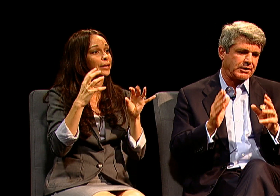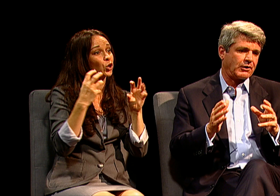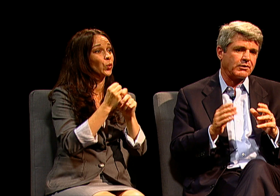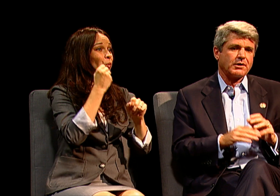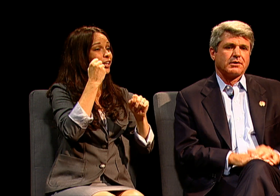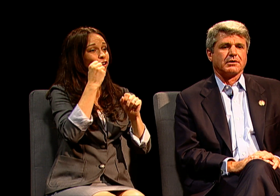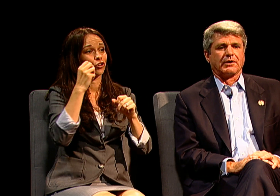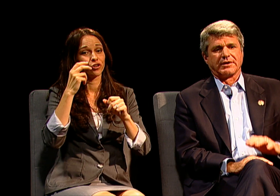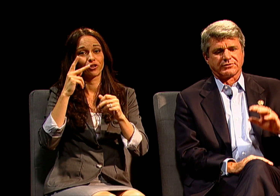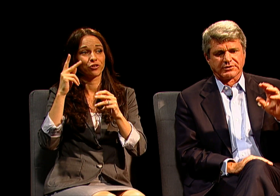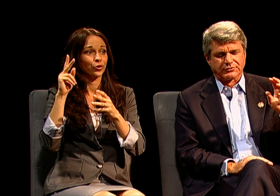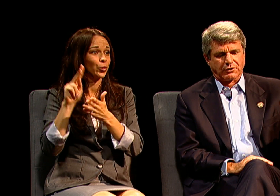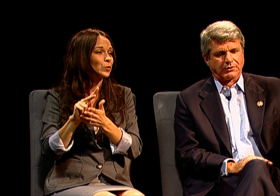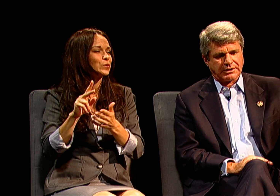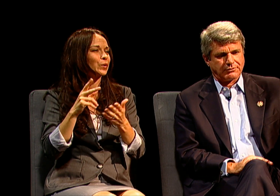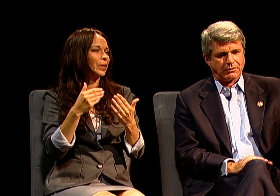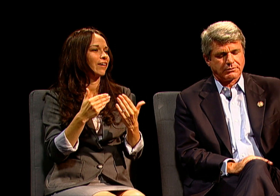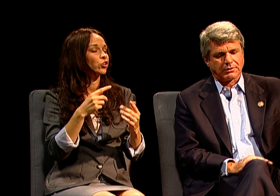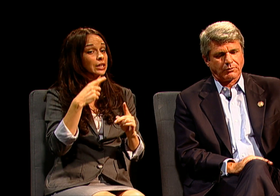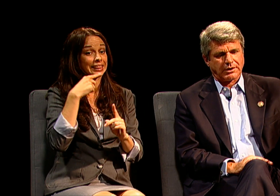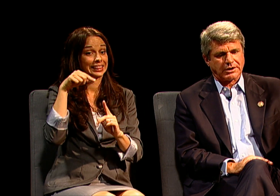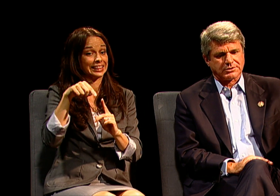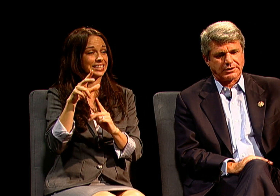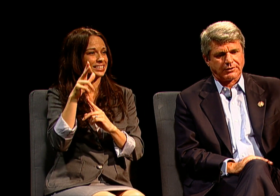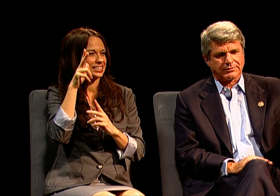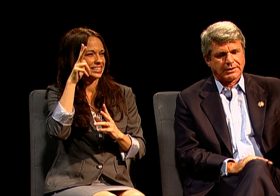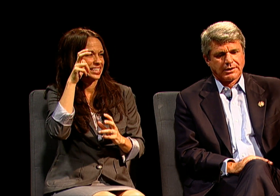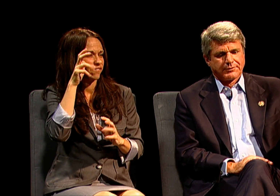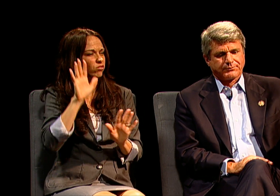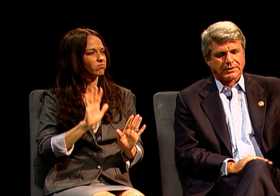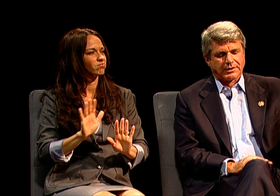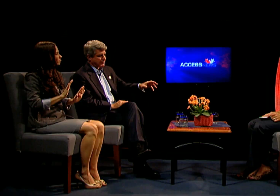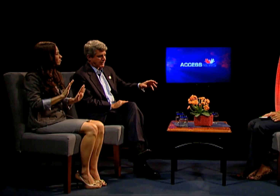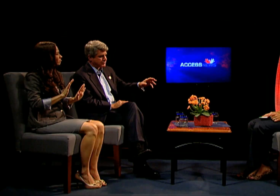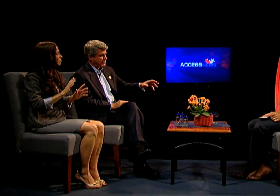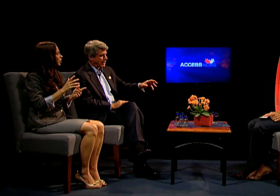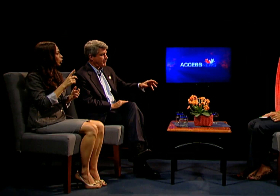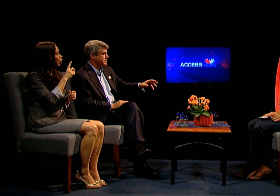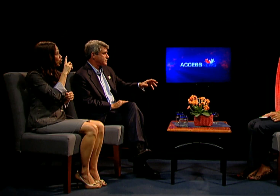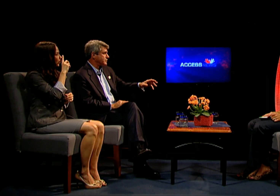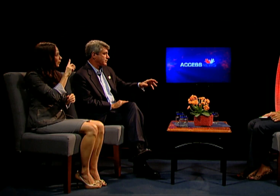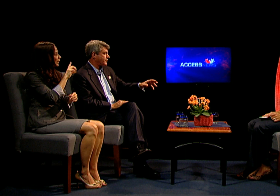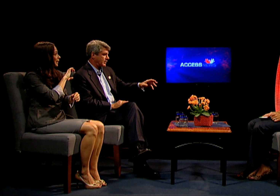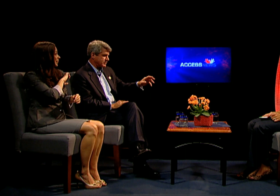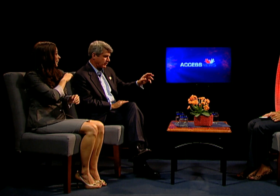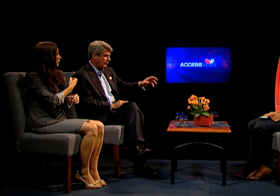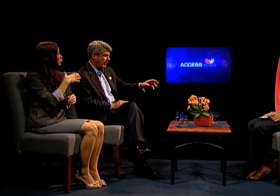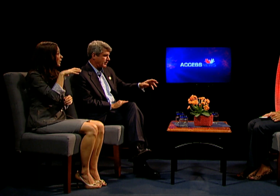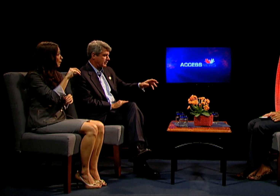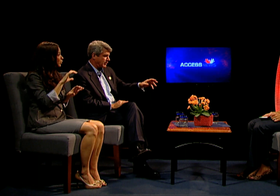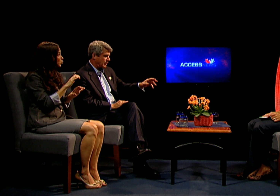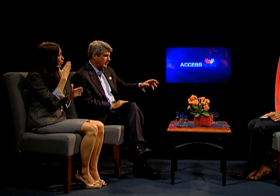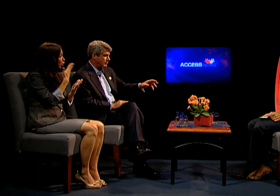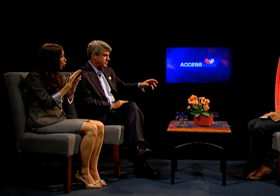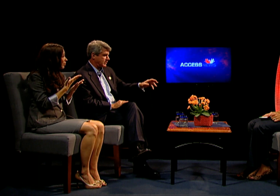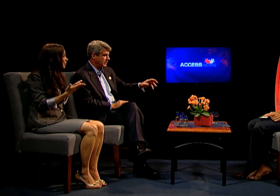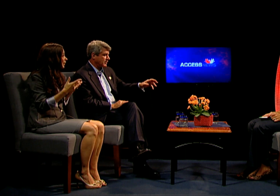YOU KNOW, "THIS IS ALL EVIL," WHEN, ACTUALLY, YOU KNOW, THE ENERGY COMPANIES ARE DOING GOOD THINGS, AND THEY'RE CREATING ENERGY.